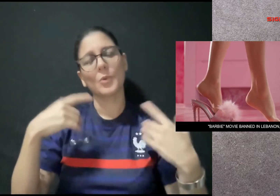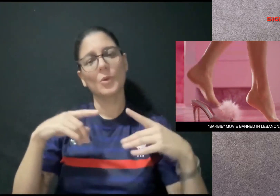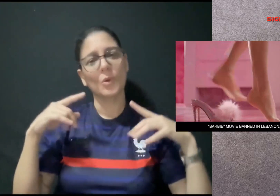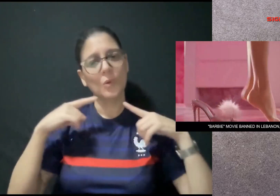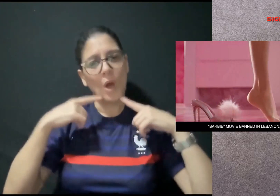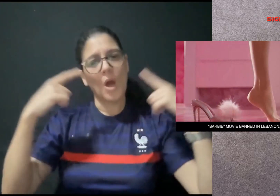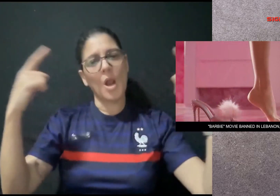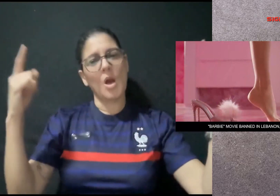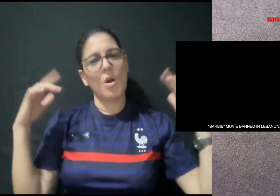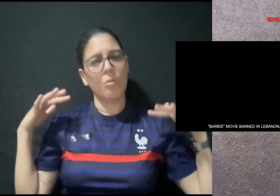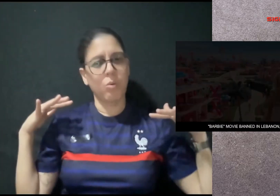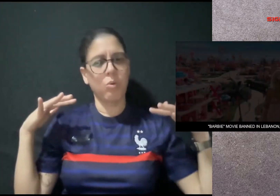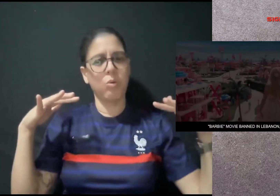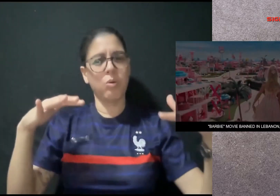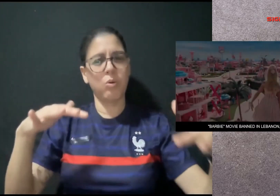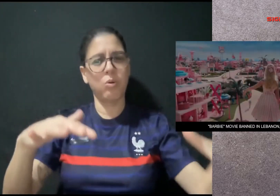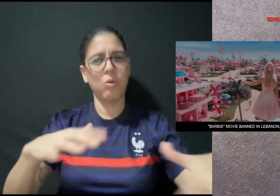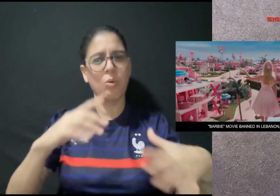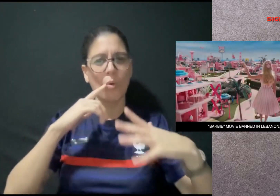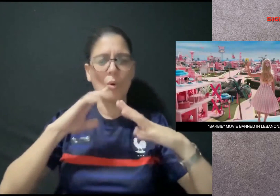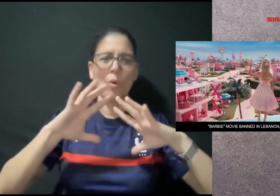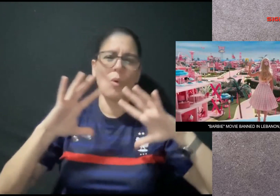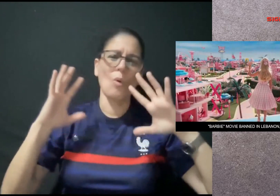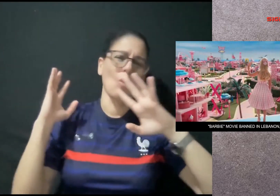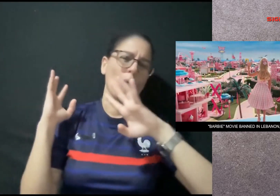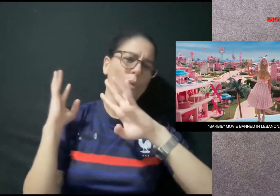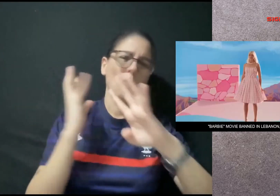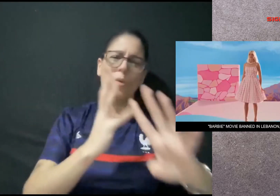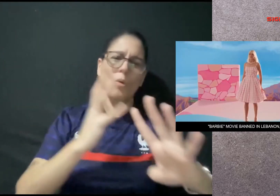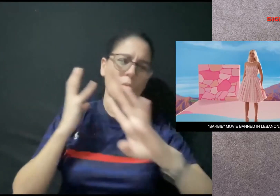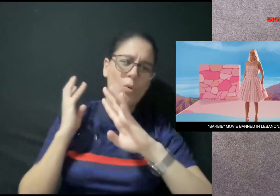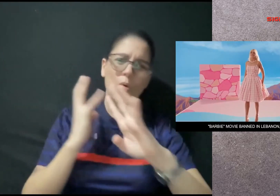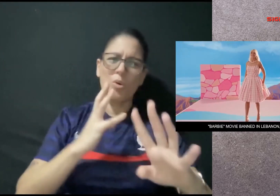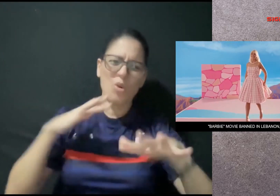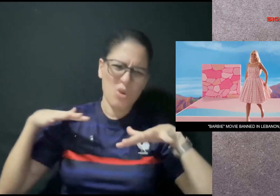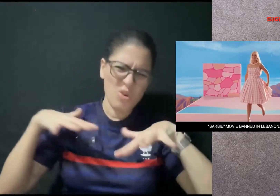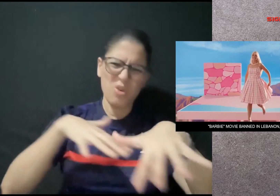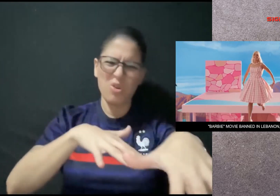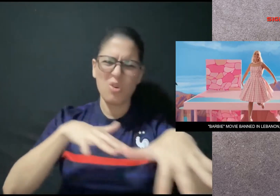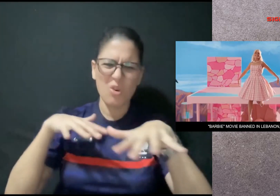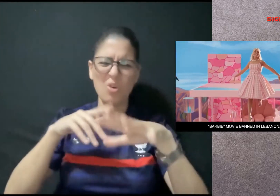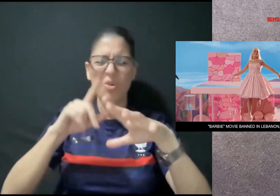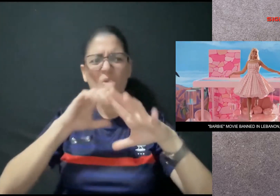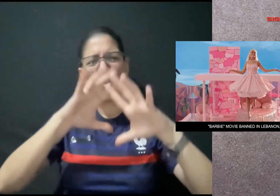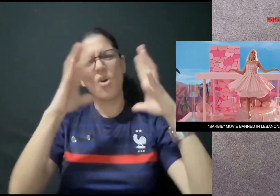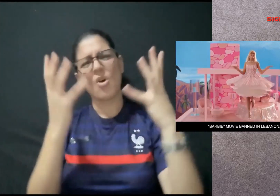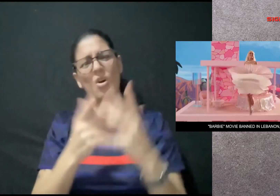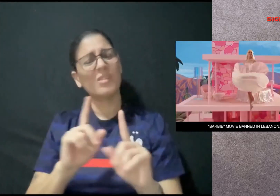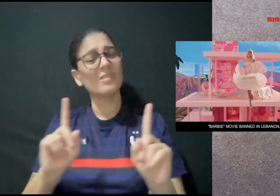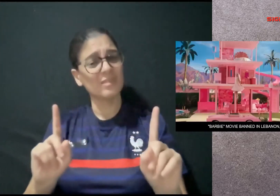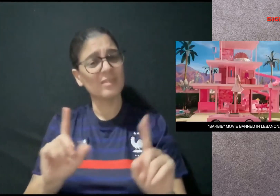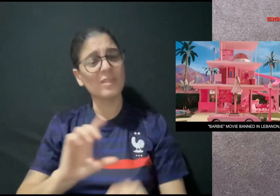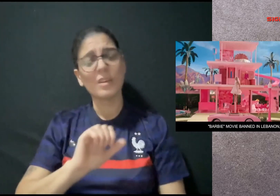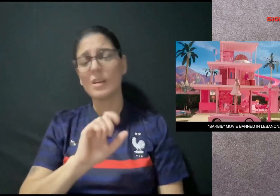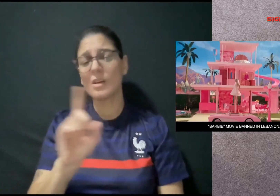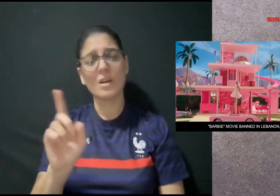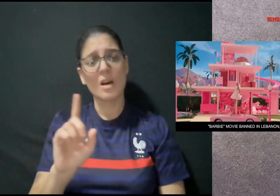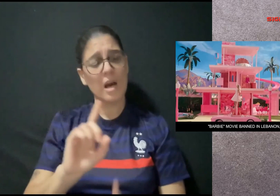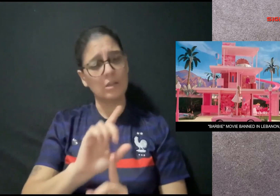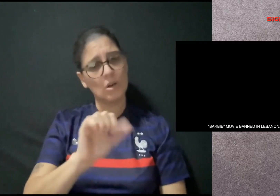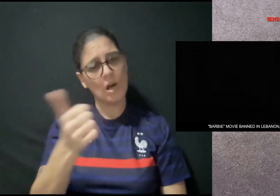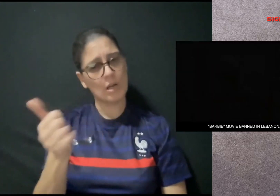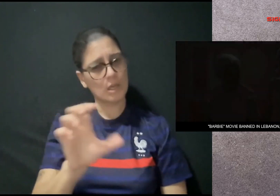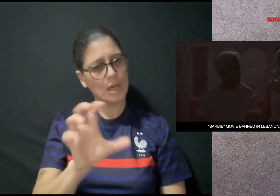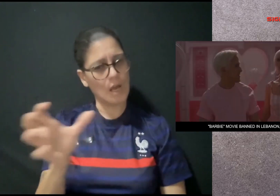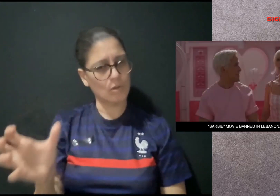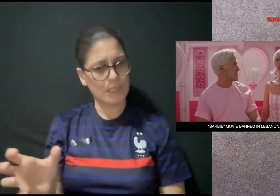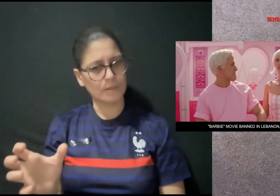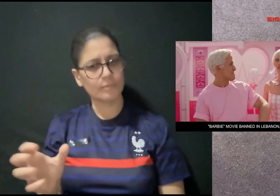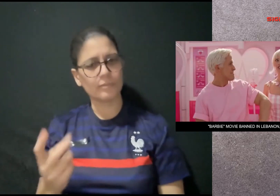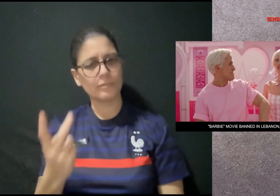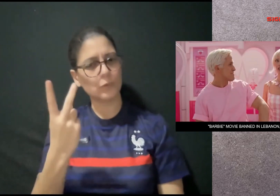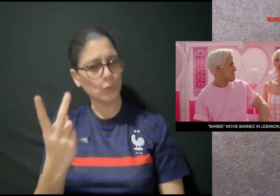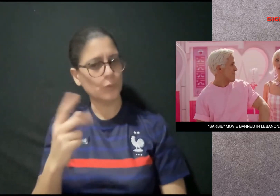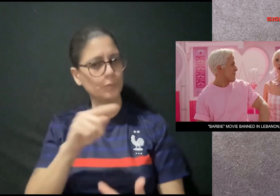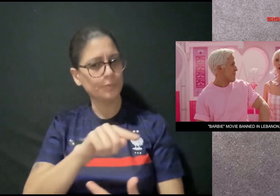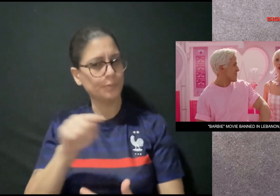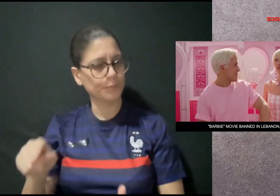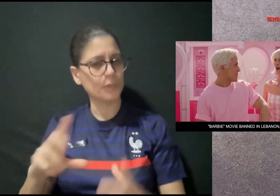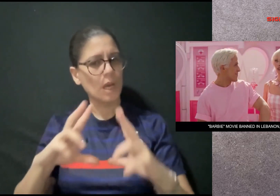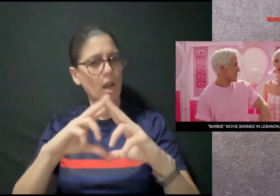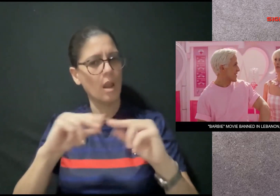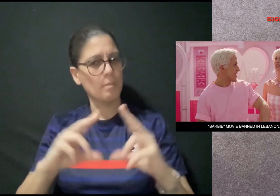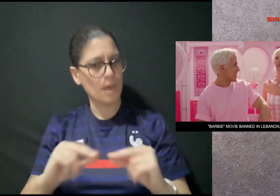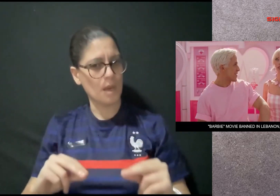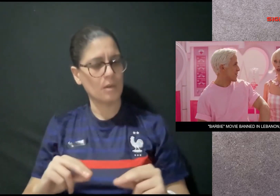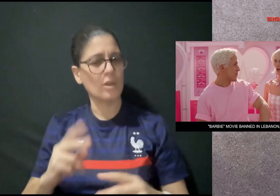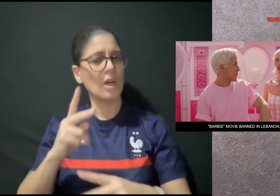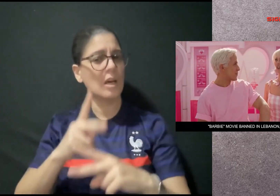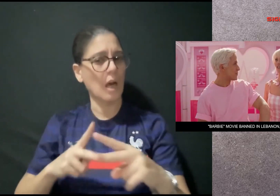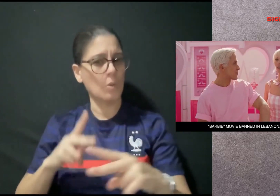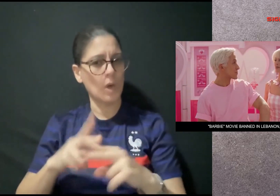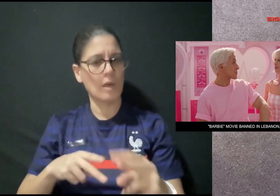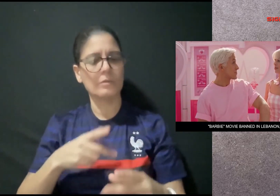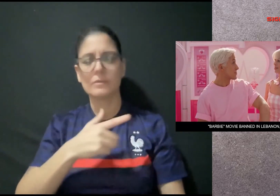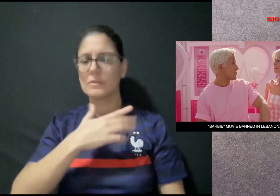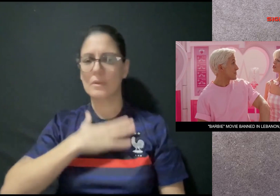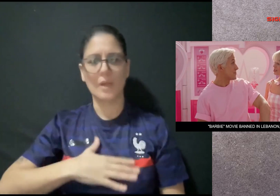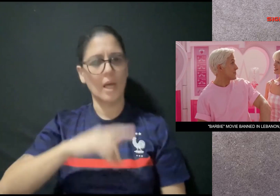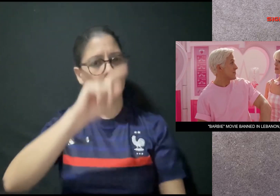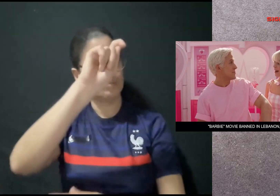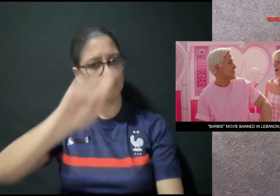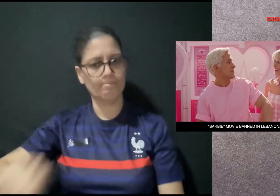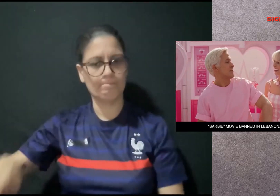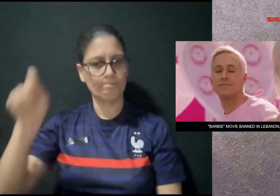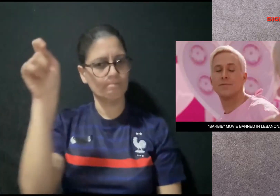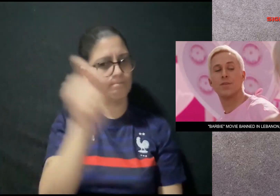a huge box office success around the world but not in every country Lebanon and Kuwait